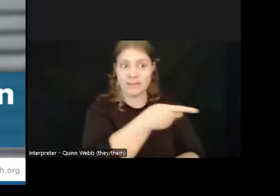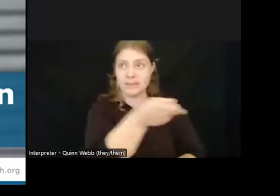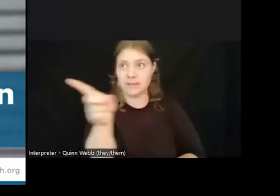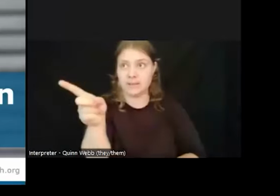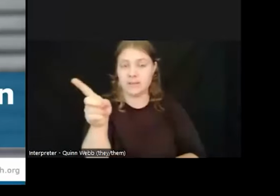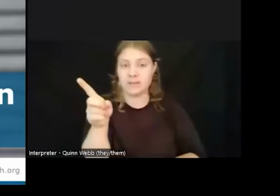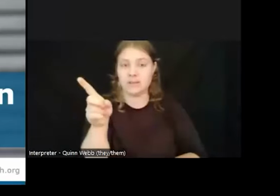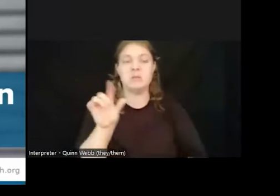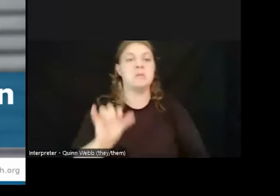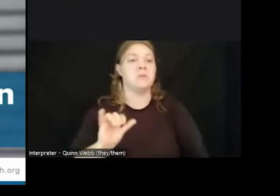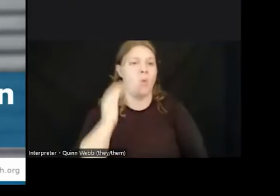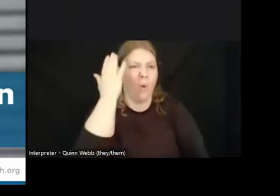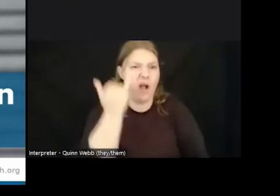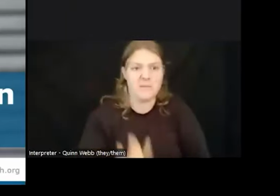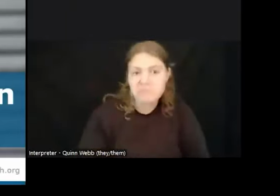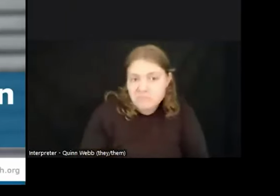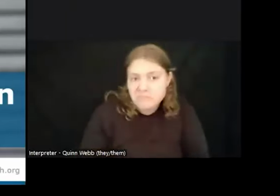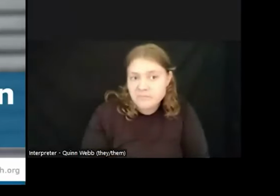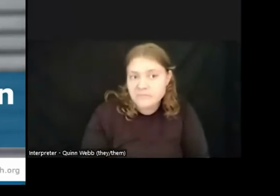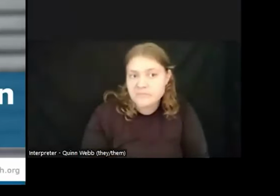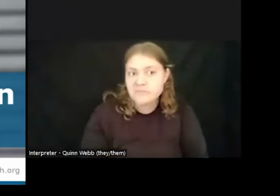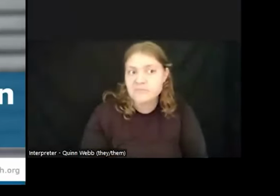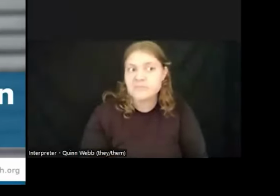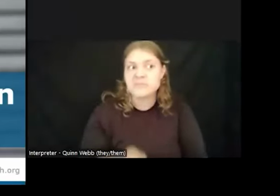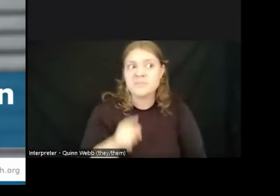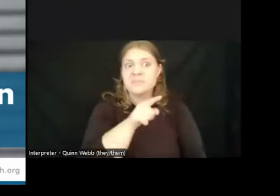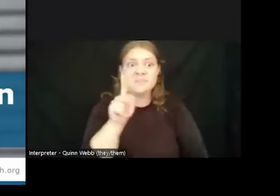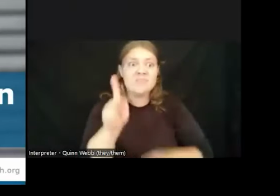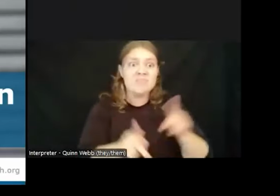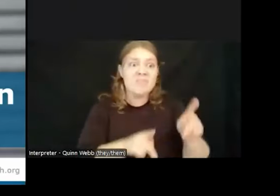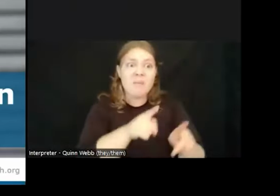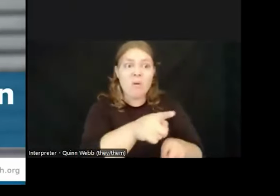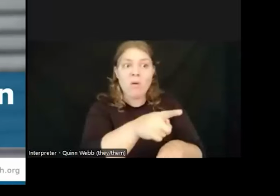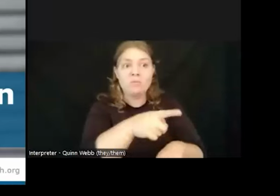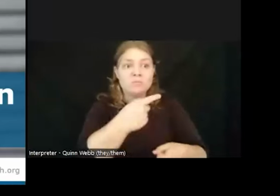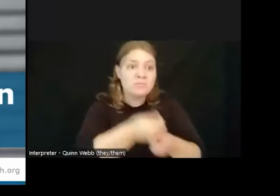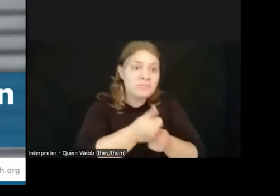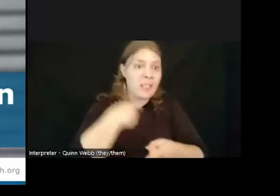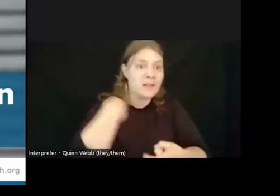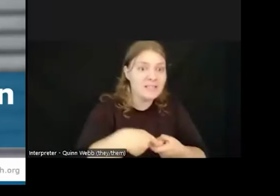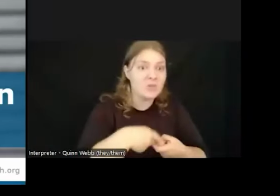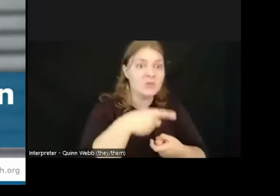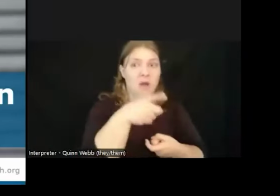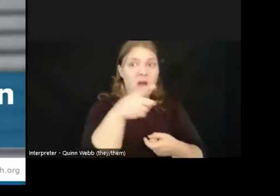yourself why why not have those individuals at the table why not have those differences